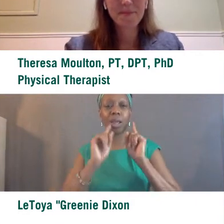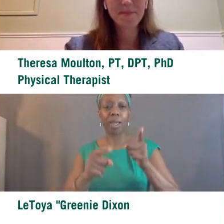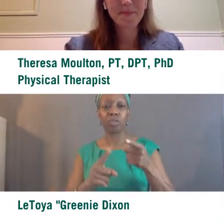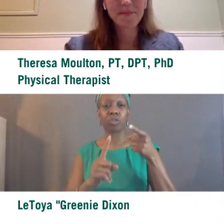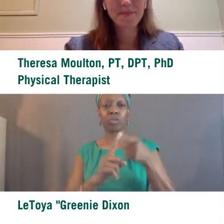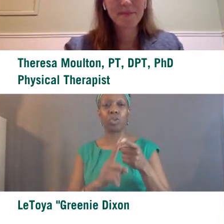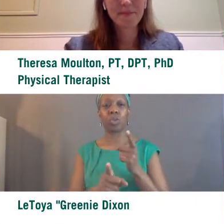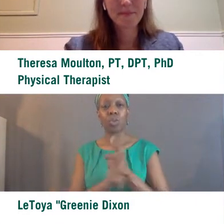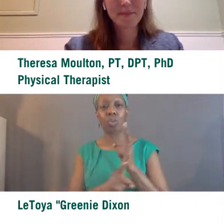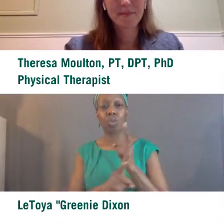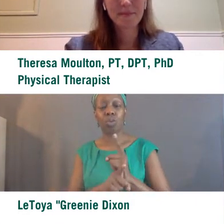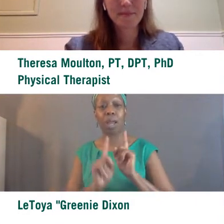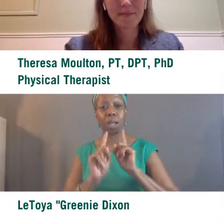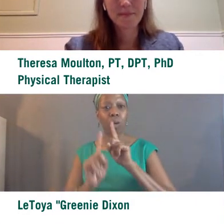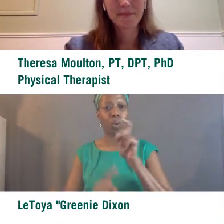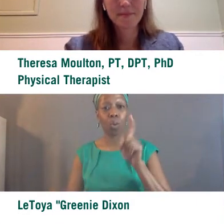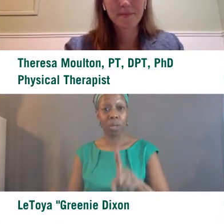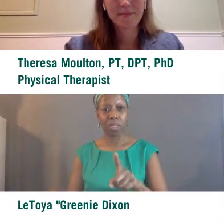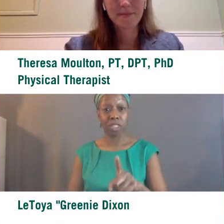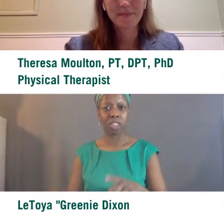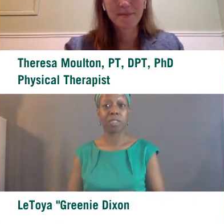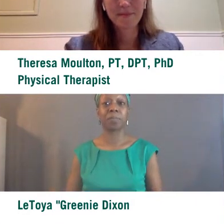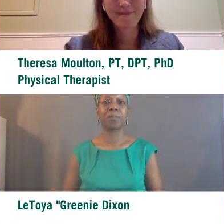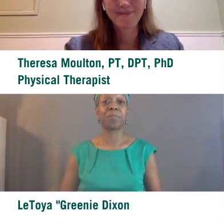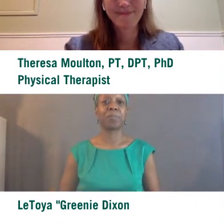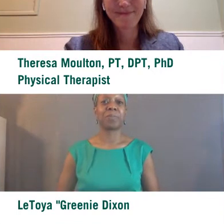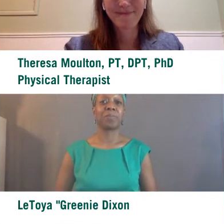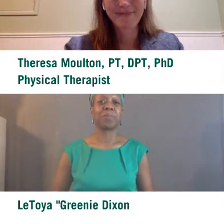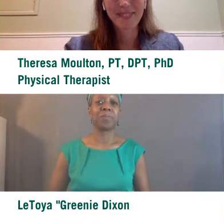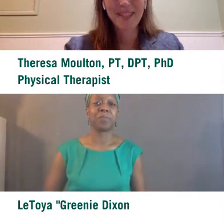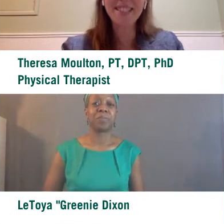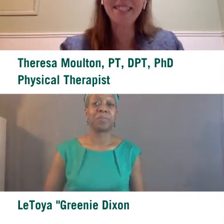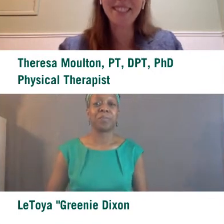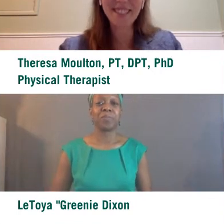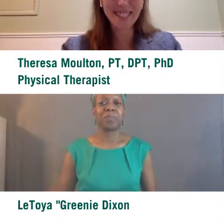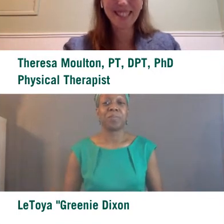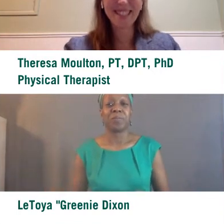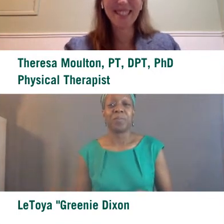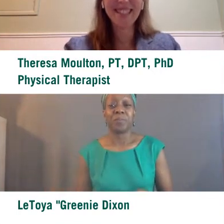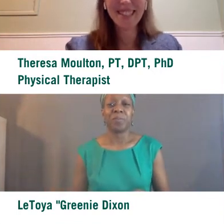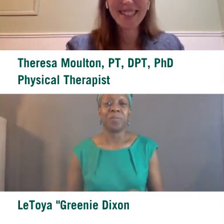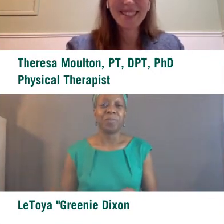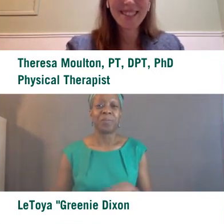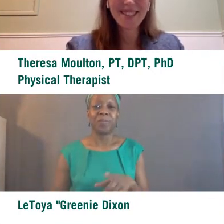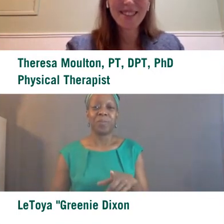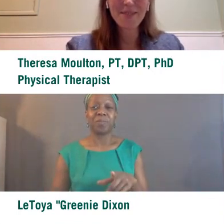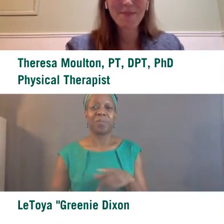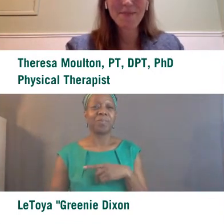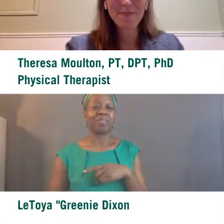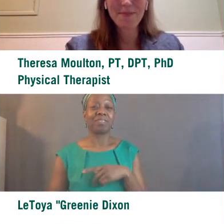Almost ending if you haven't. But Kara obviously- No, she wrapped it up perfectly.